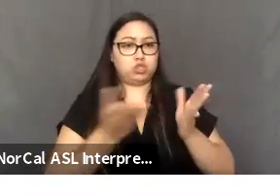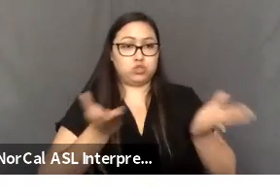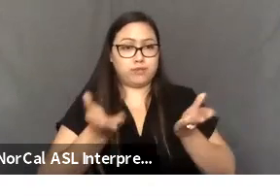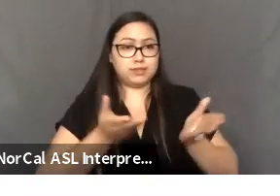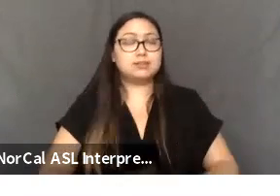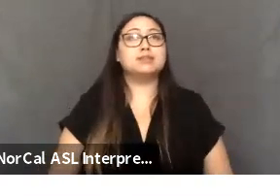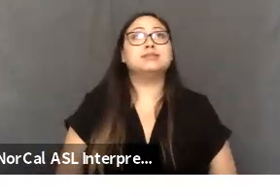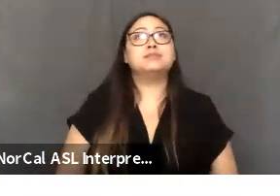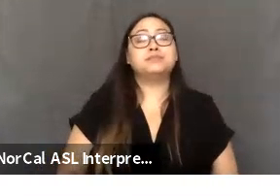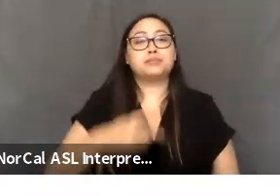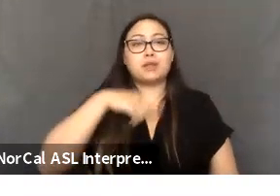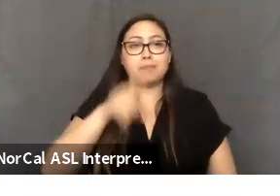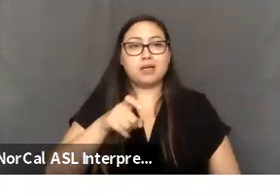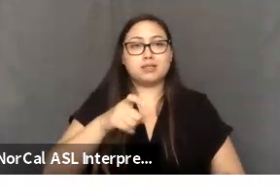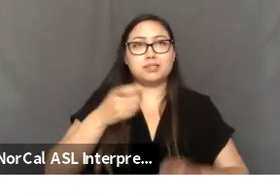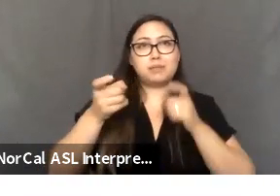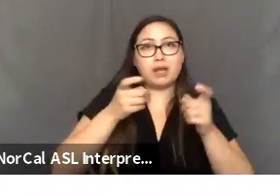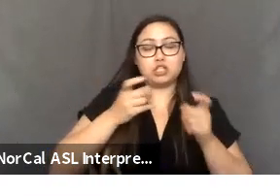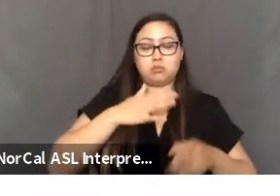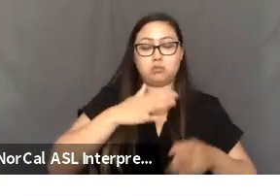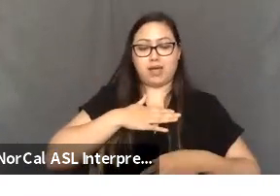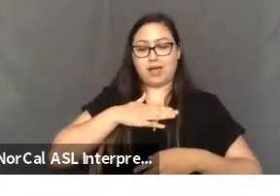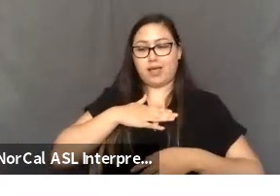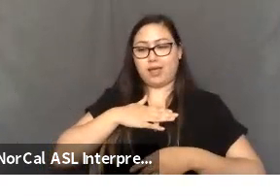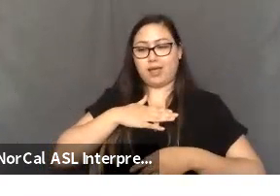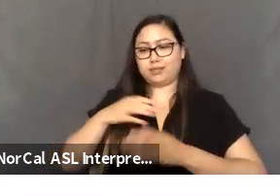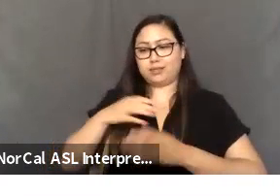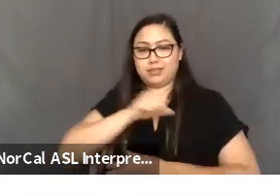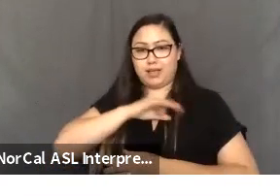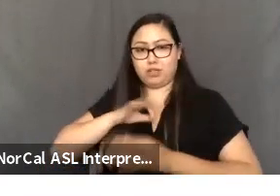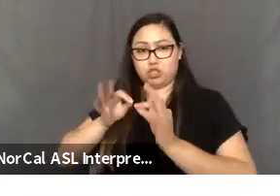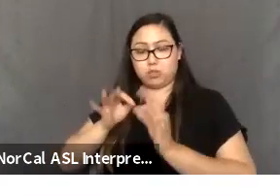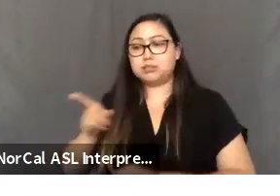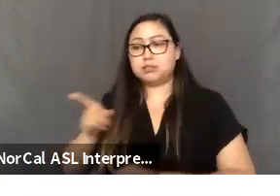have to manage my in house interpreters who are all Spanish speakers. I have to find contract